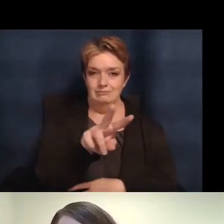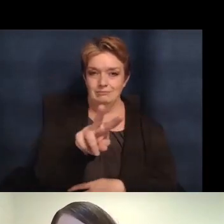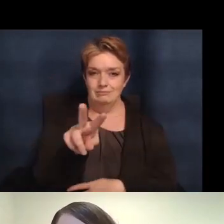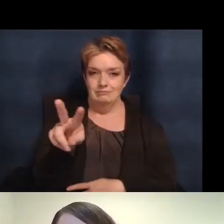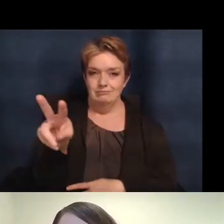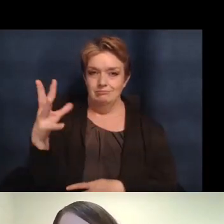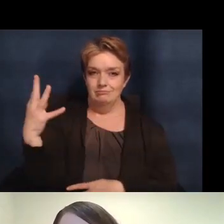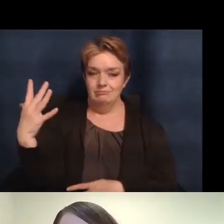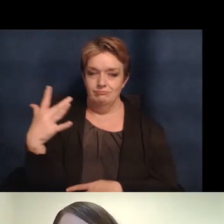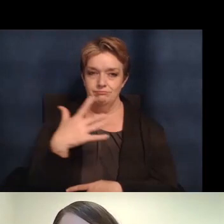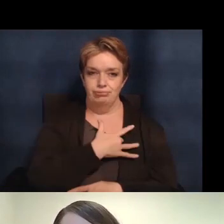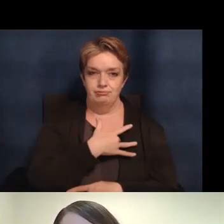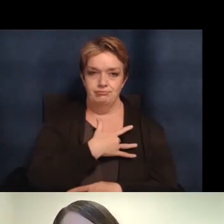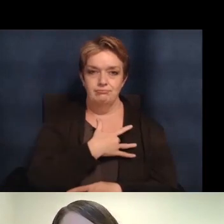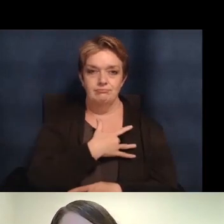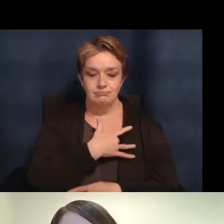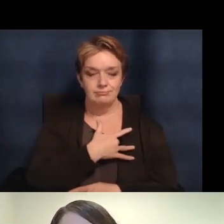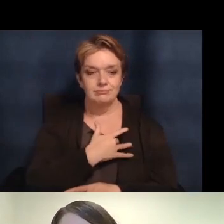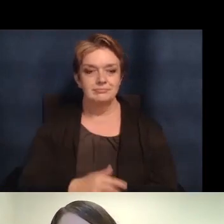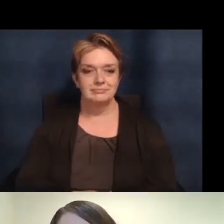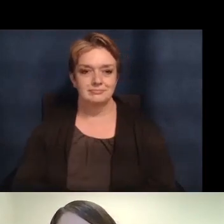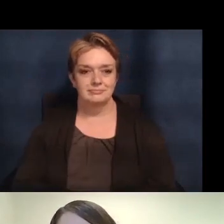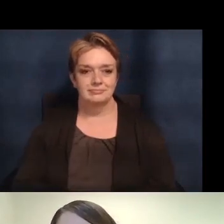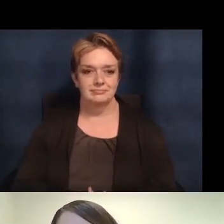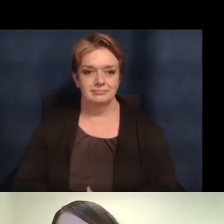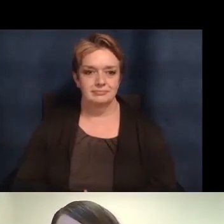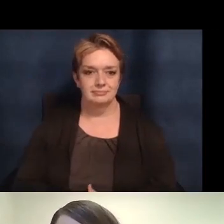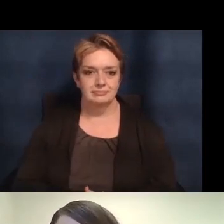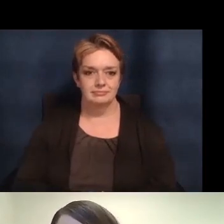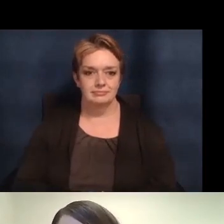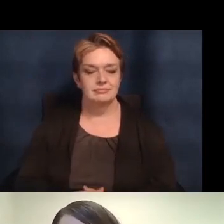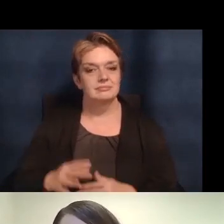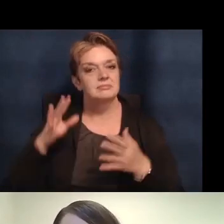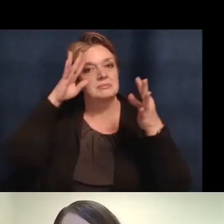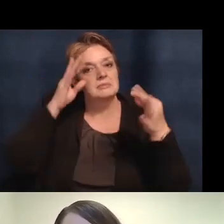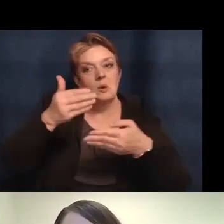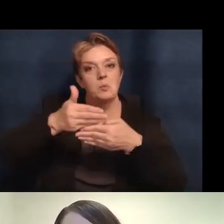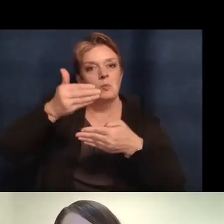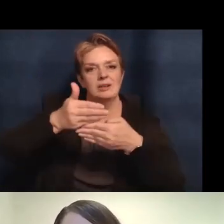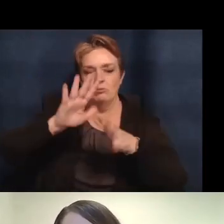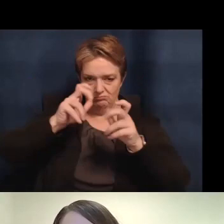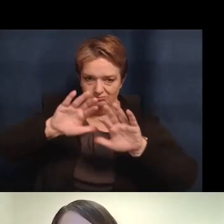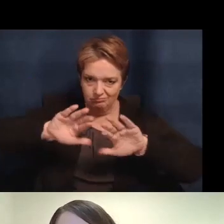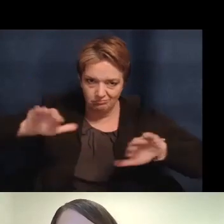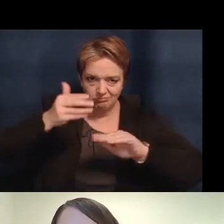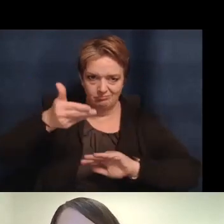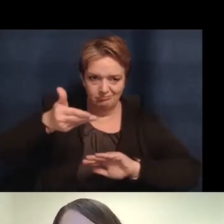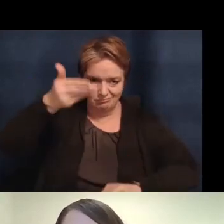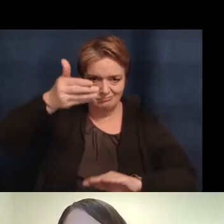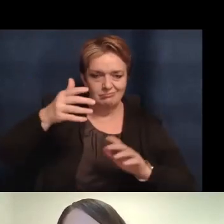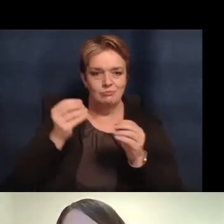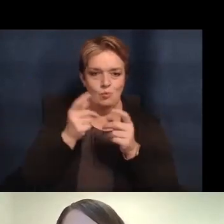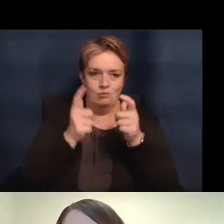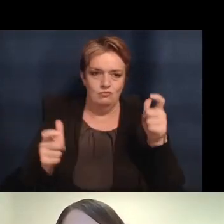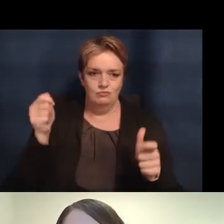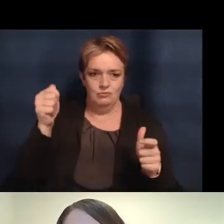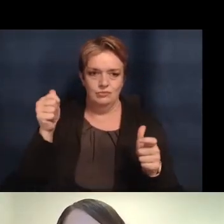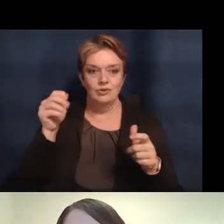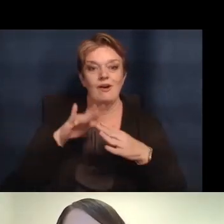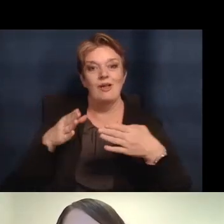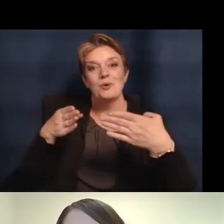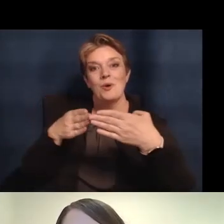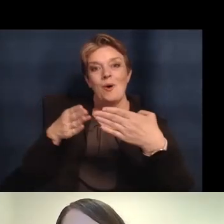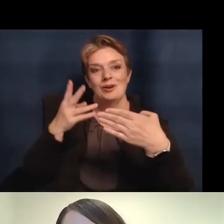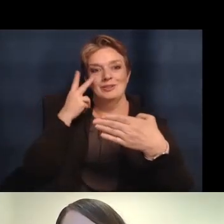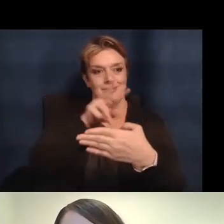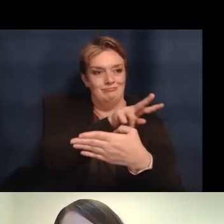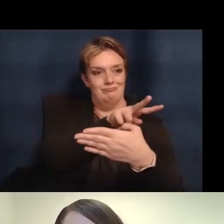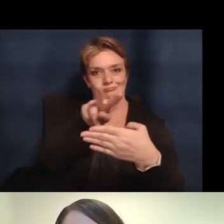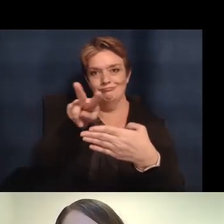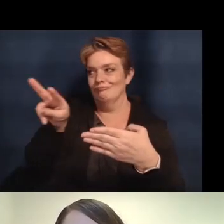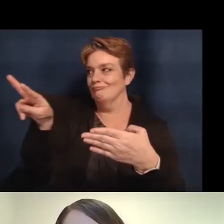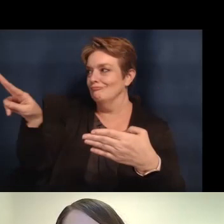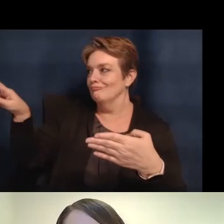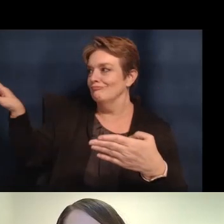So Miss O’Keeffe decided to have these very large windows that are on the corner of the room so that you get this gorgeous 180 view.